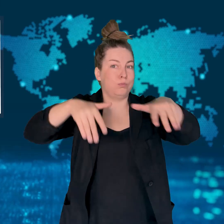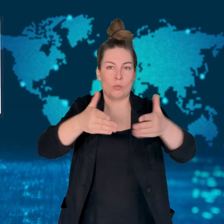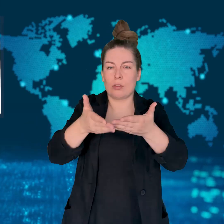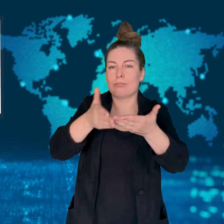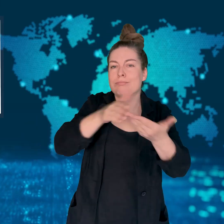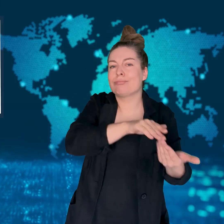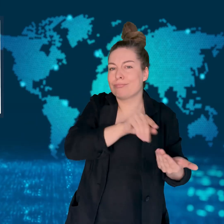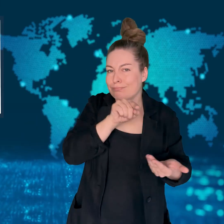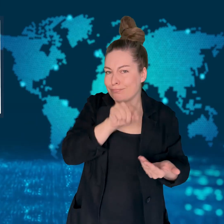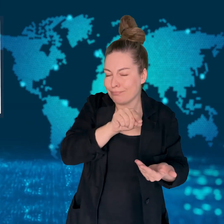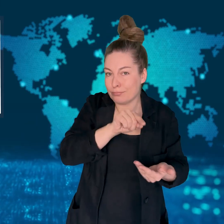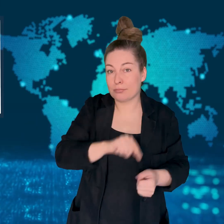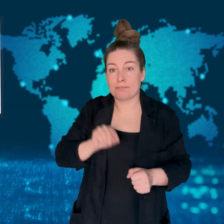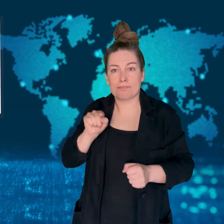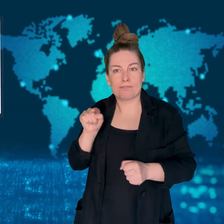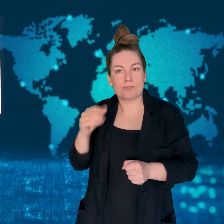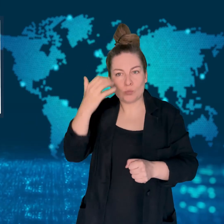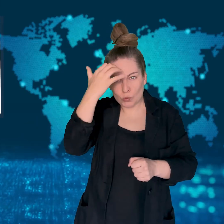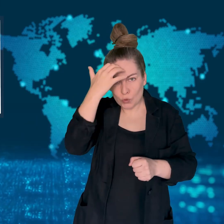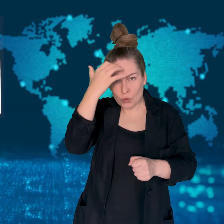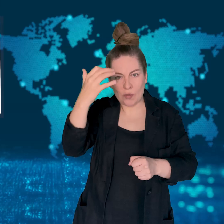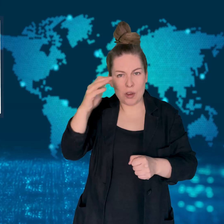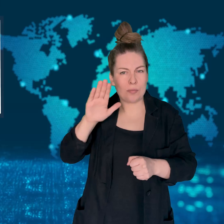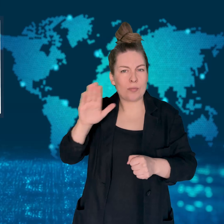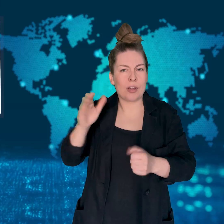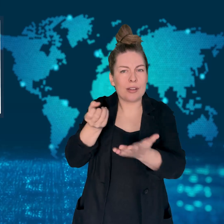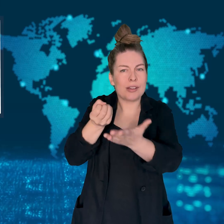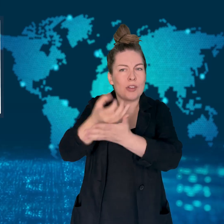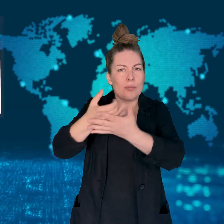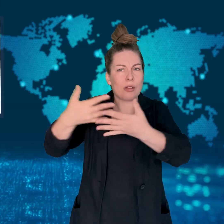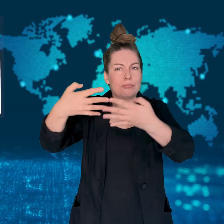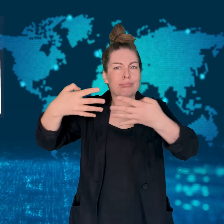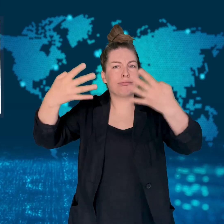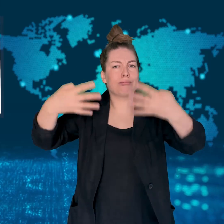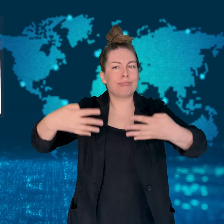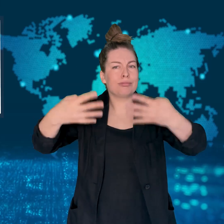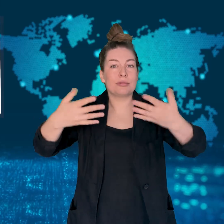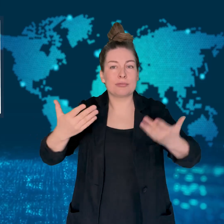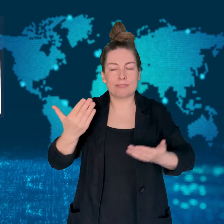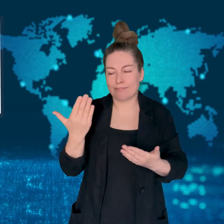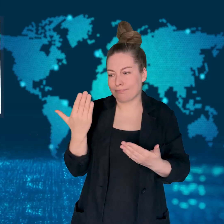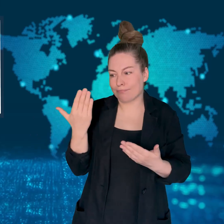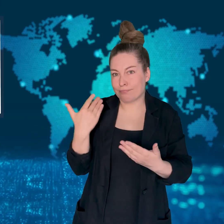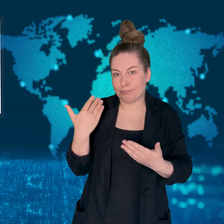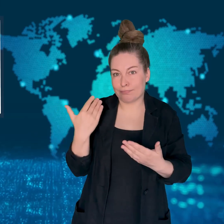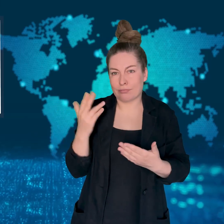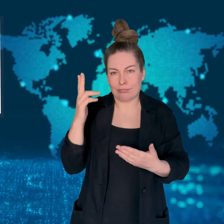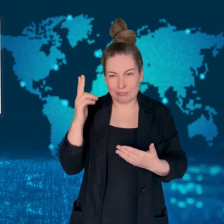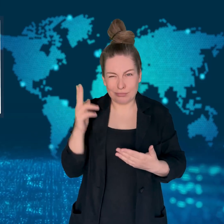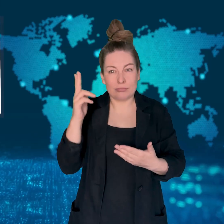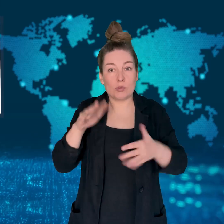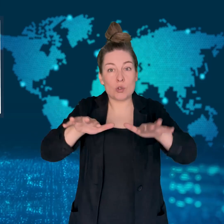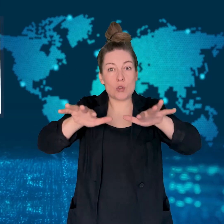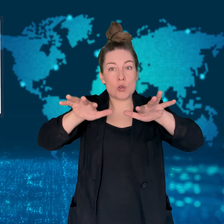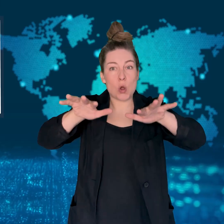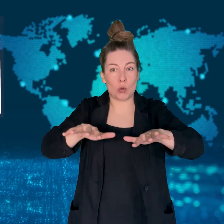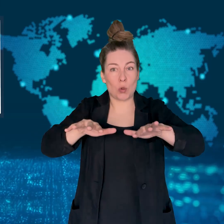Early reports say a tidal wave hit the boat, causing it to sink.